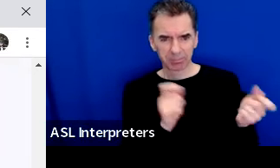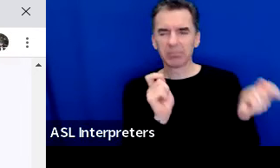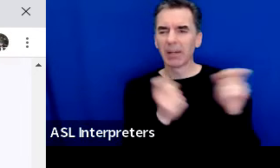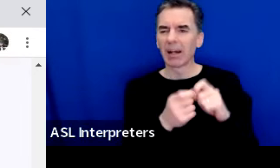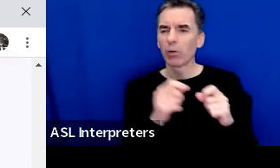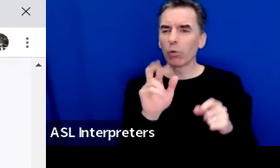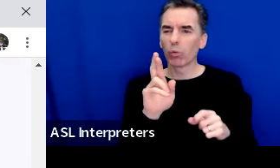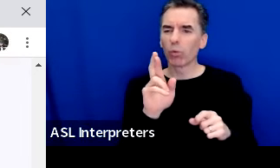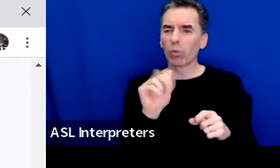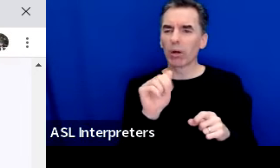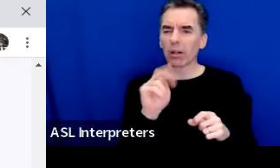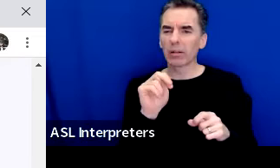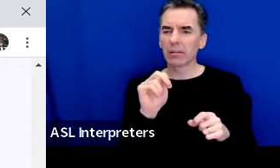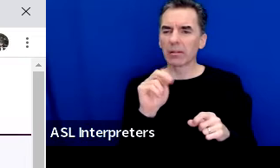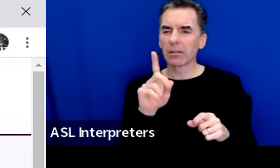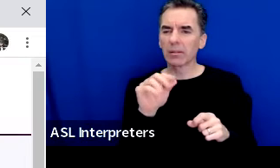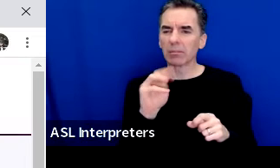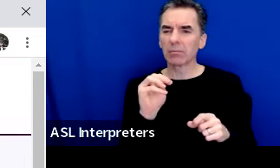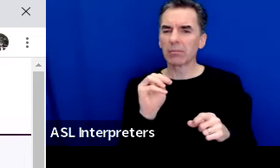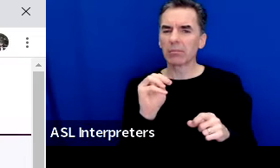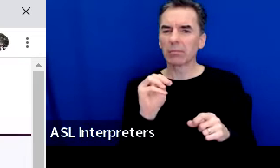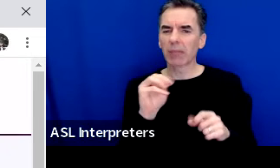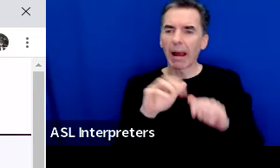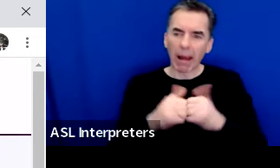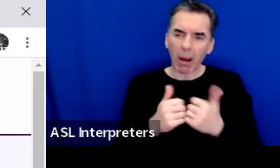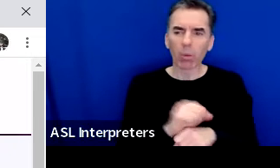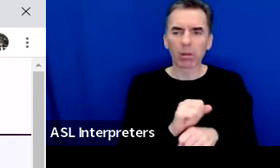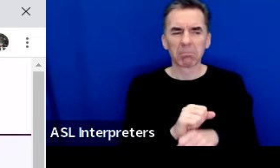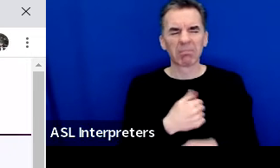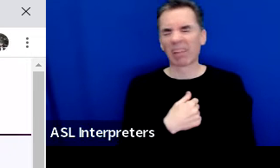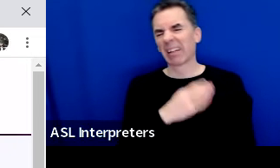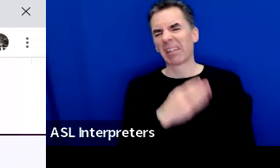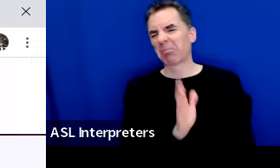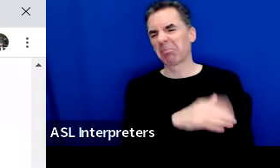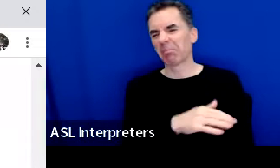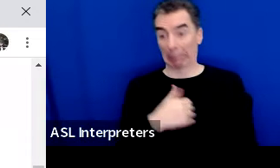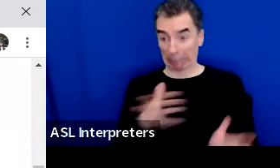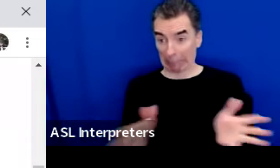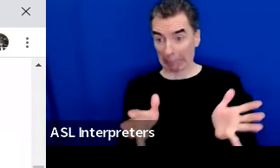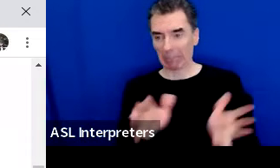I never needed that, so I wouldn't recommend doing that. So I'm going to get rid of this.